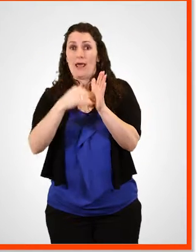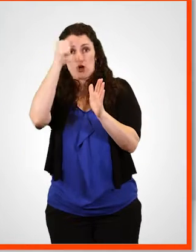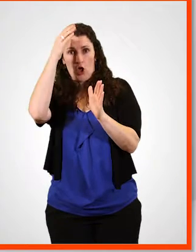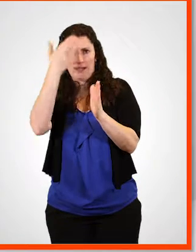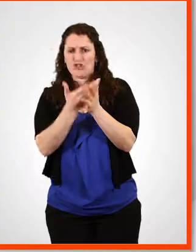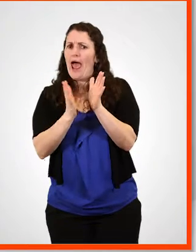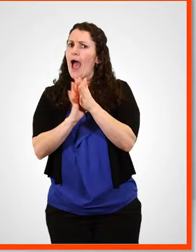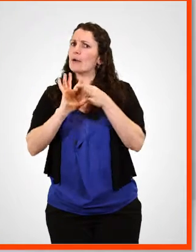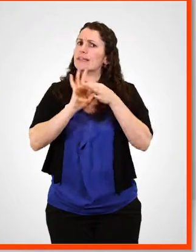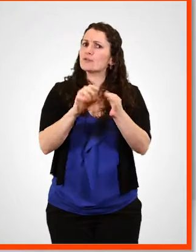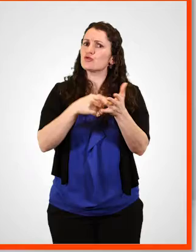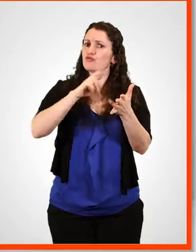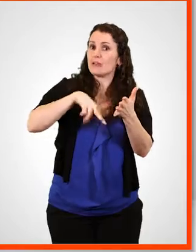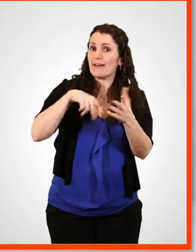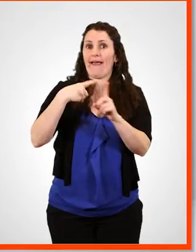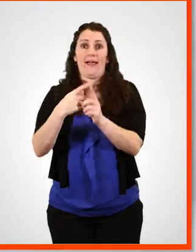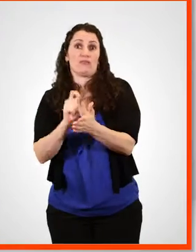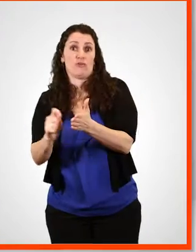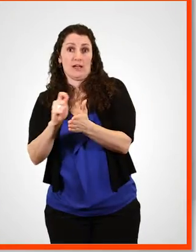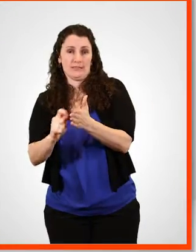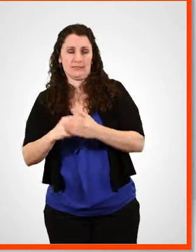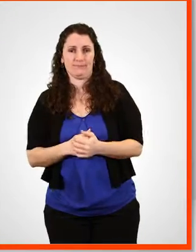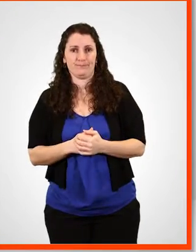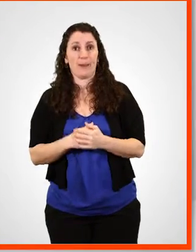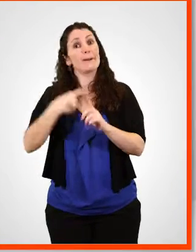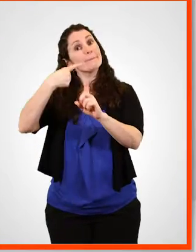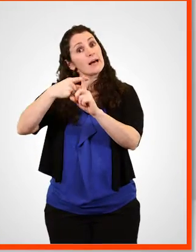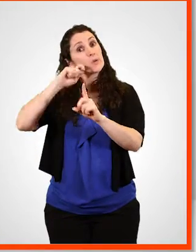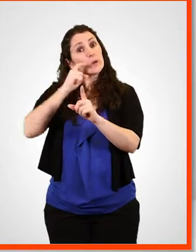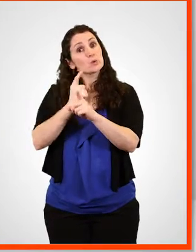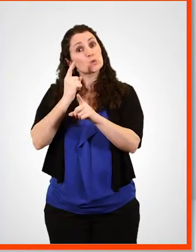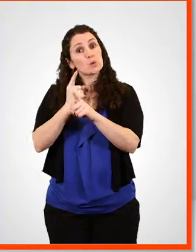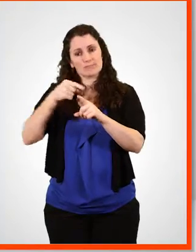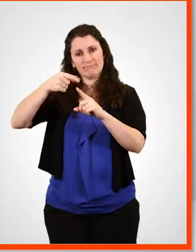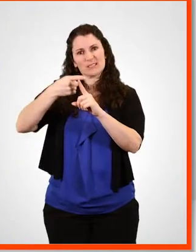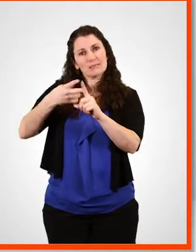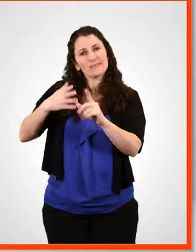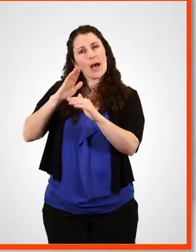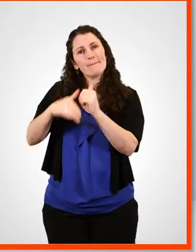And with respect to writing, we're going to look specifically at invented spelling as a way that gives you -